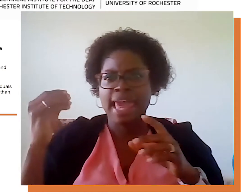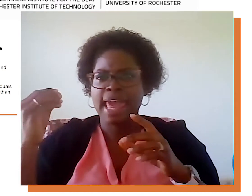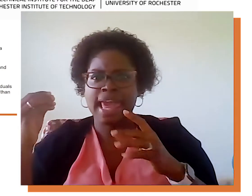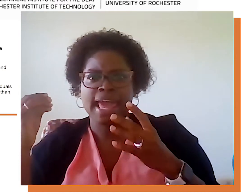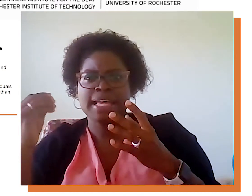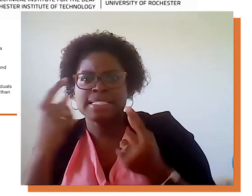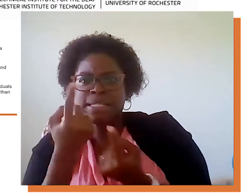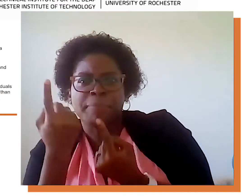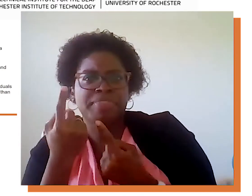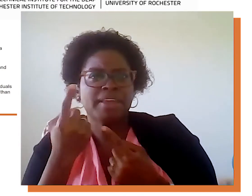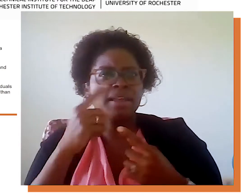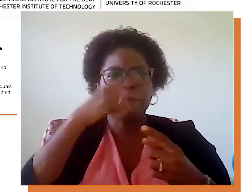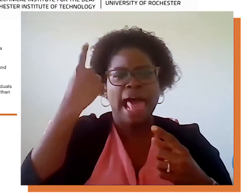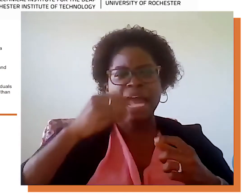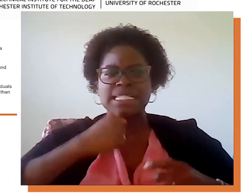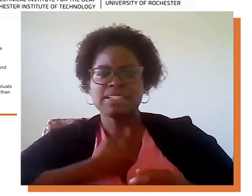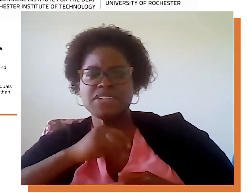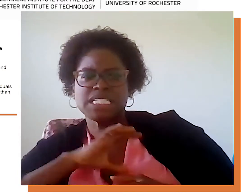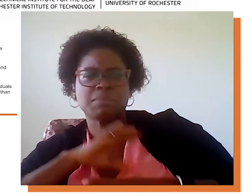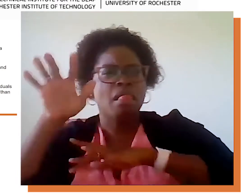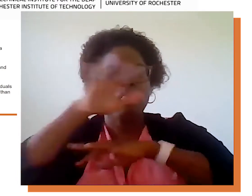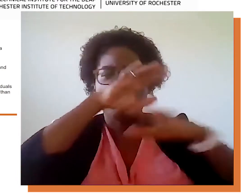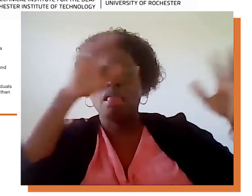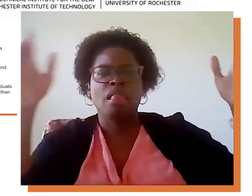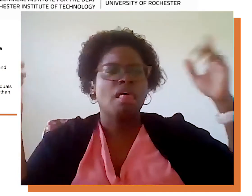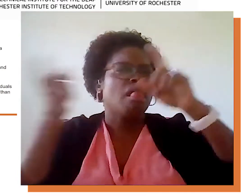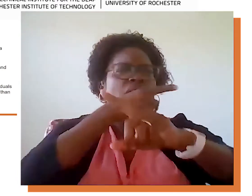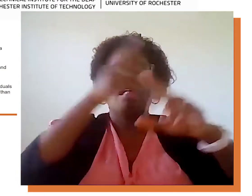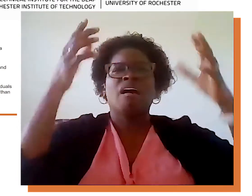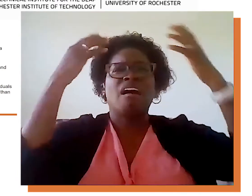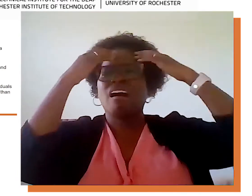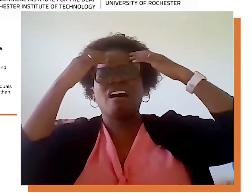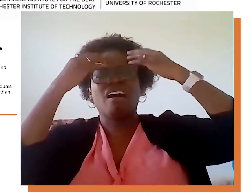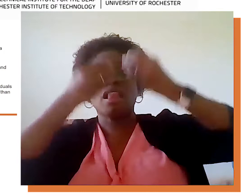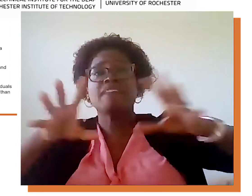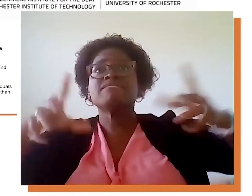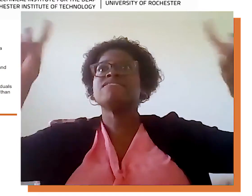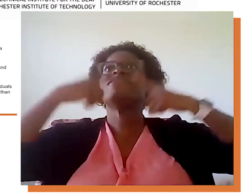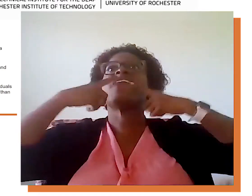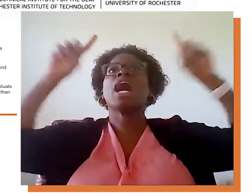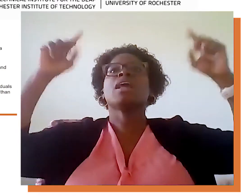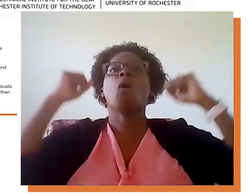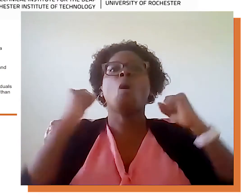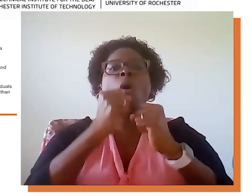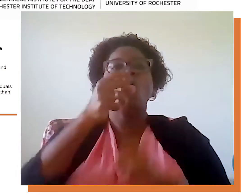and something with self-esteem, something with the black experience that I couldn't quite nail down,